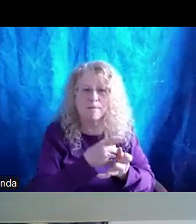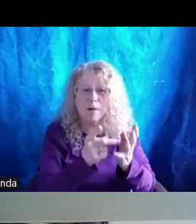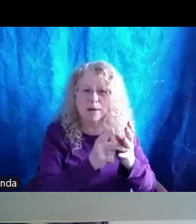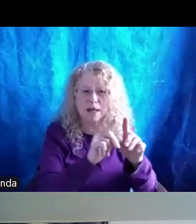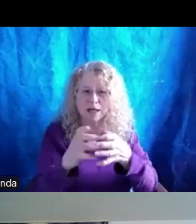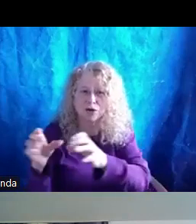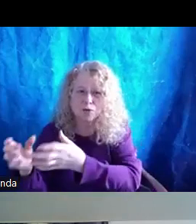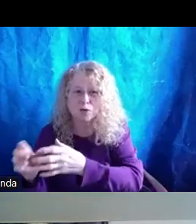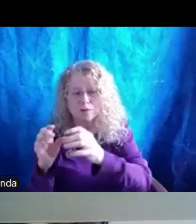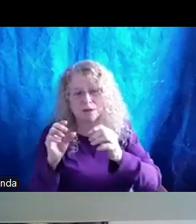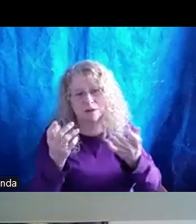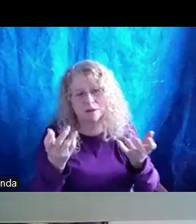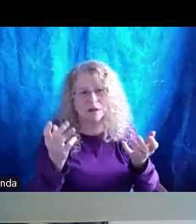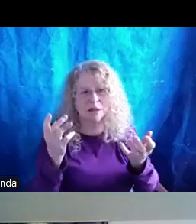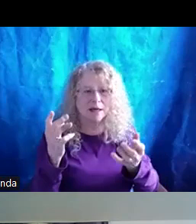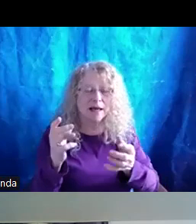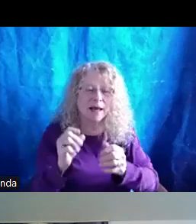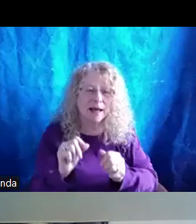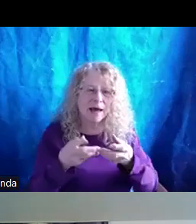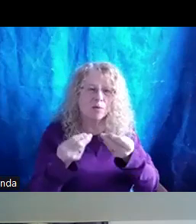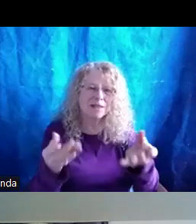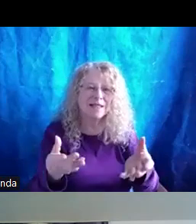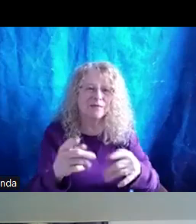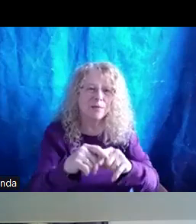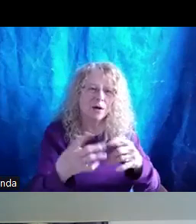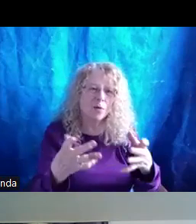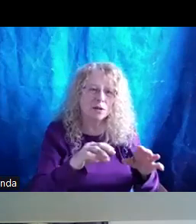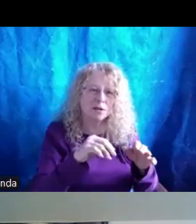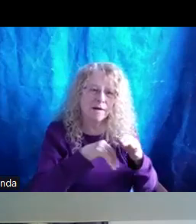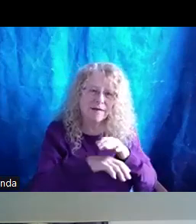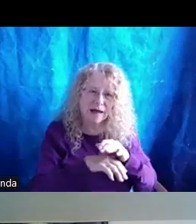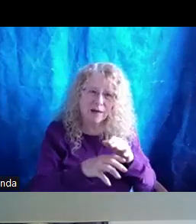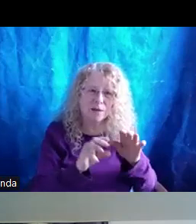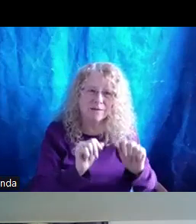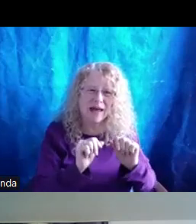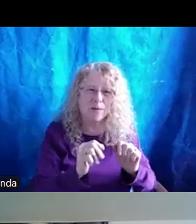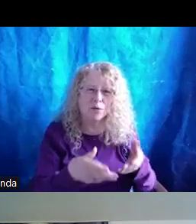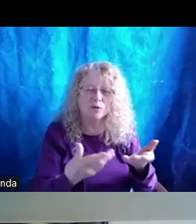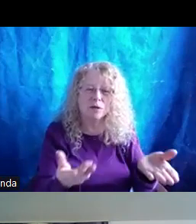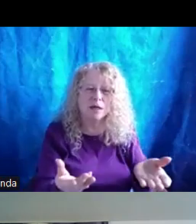WHICH WOULD MEAN THIS WOULD SORT OF WORK AS A DEMONSTRATION PROJECT WITH THE HOPE TO EXPAND